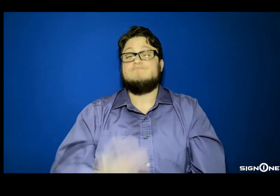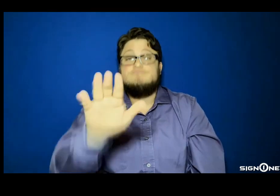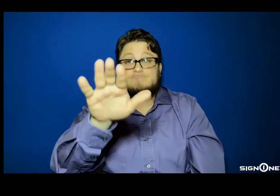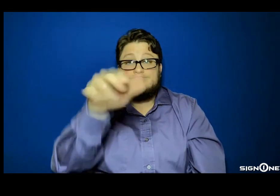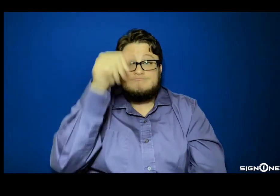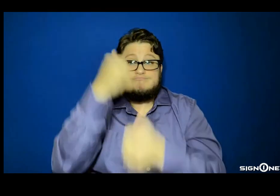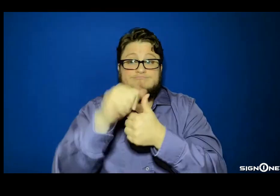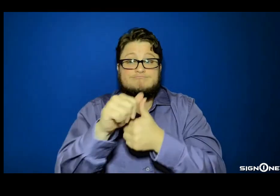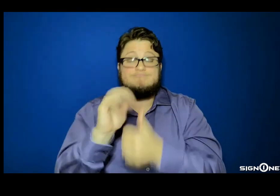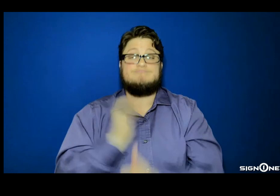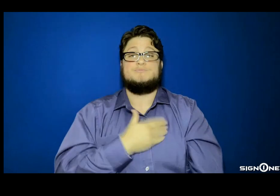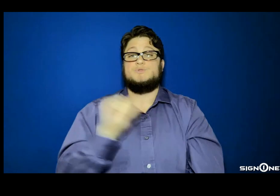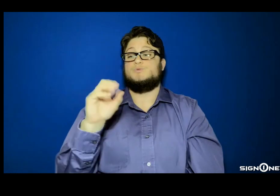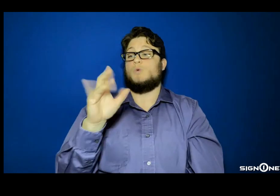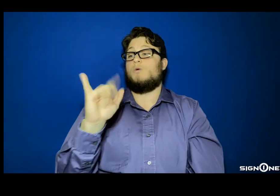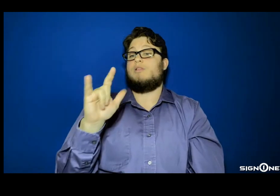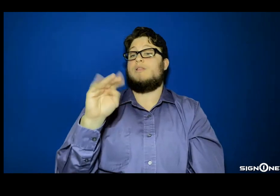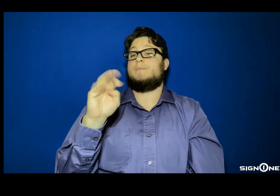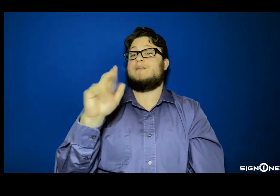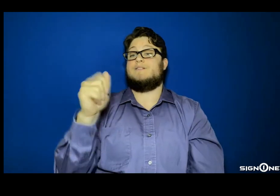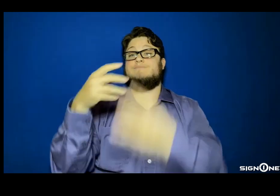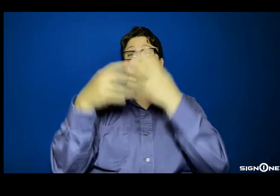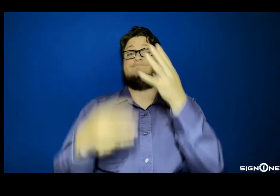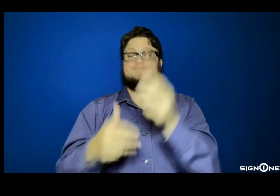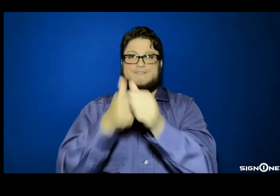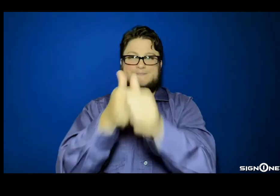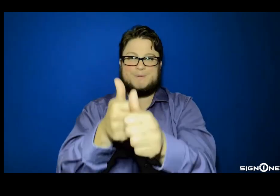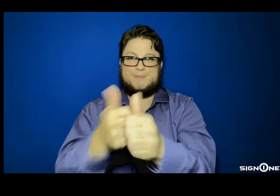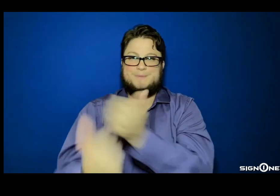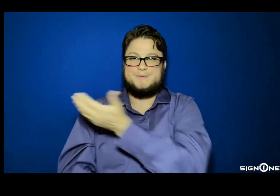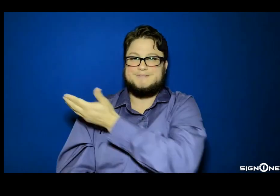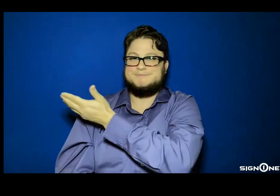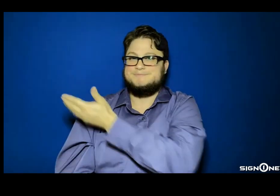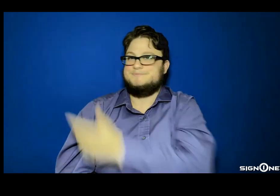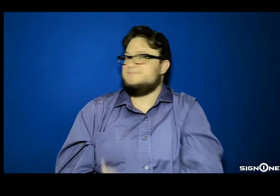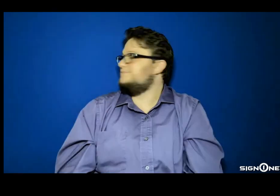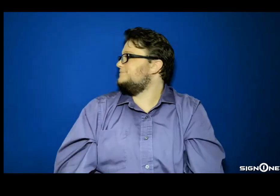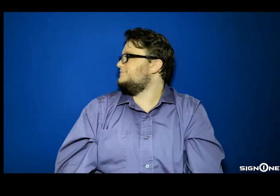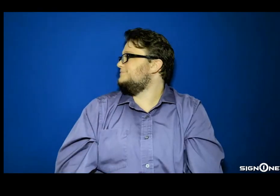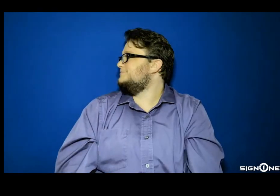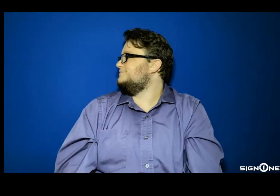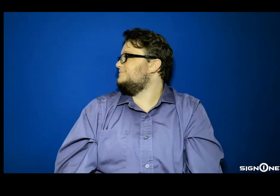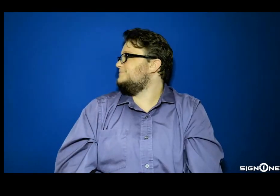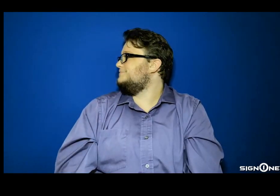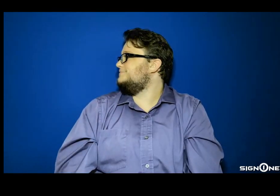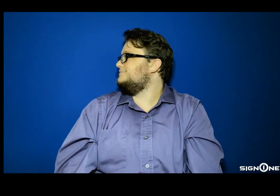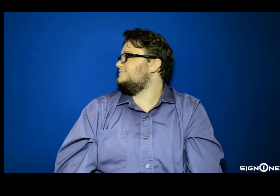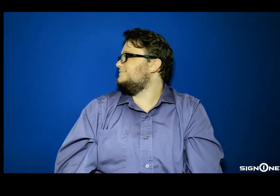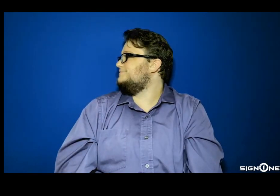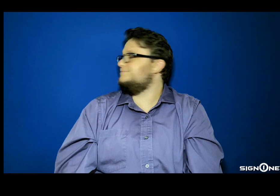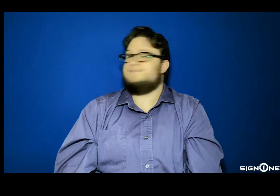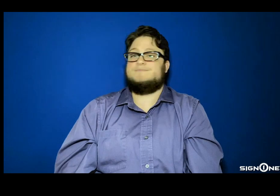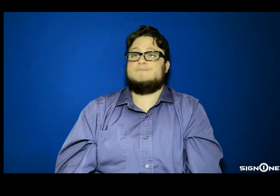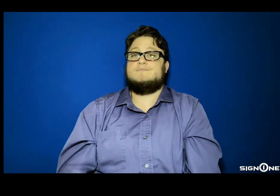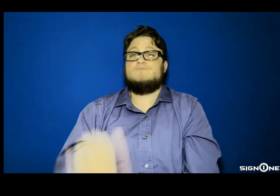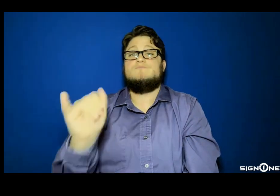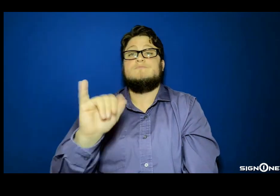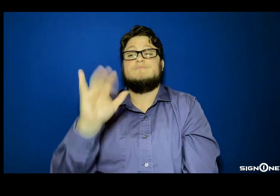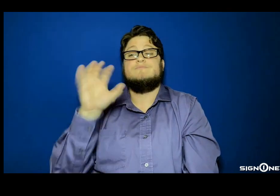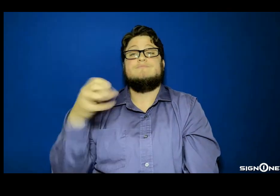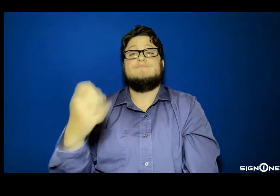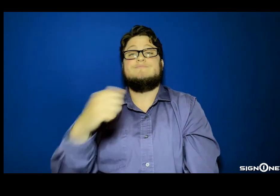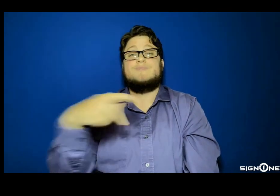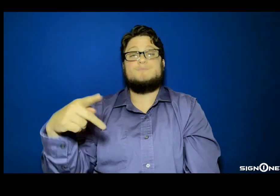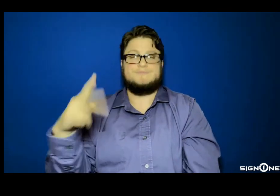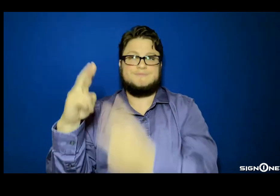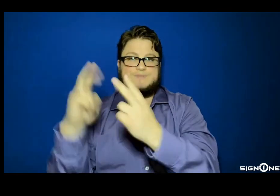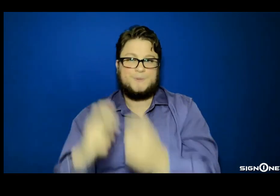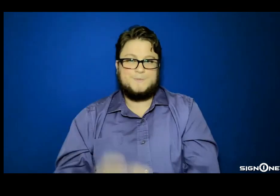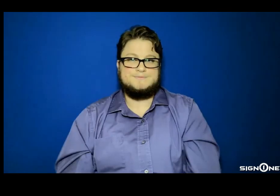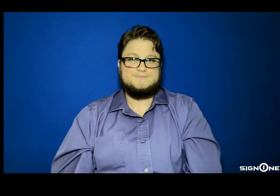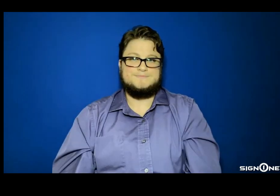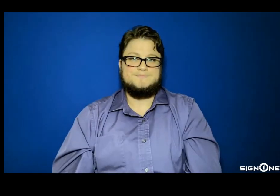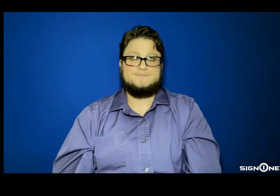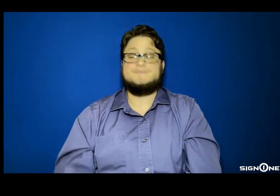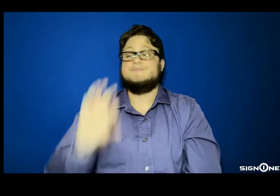Remember to follow us in all of our social media platforms and be sure to download our app too.